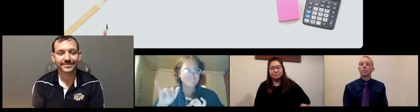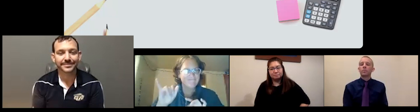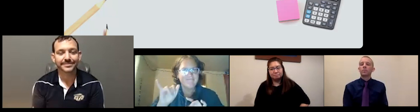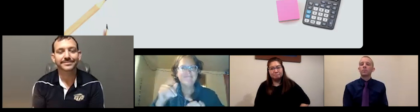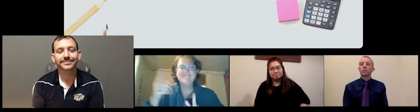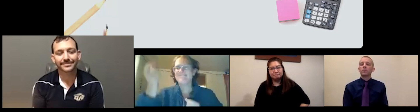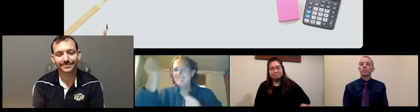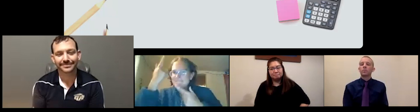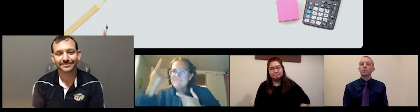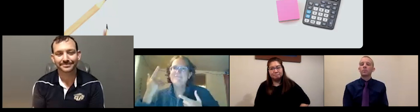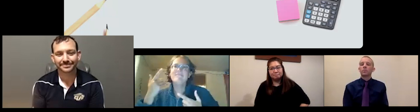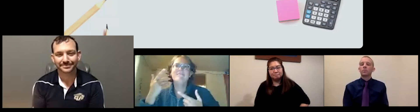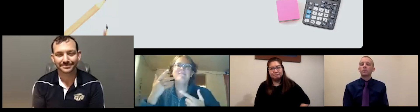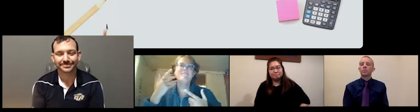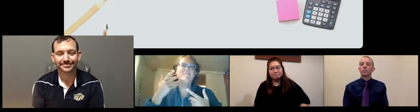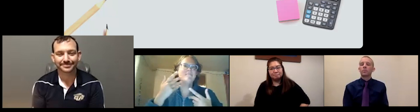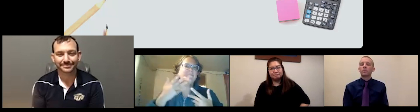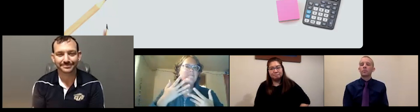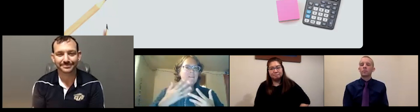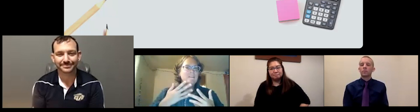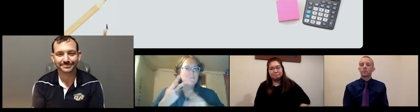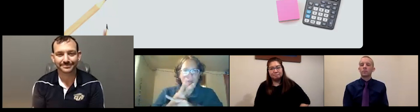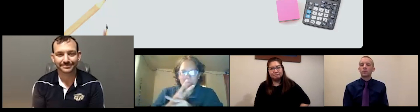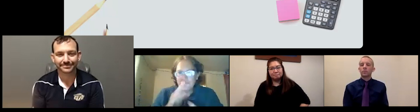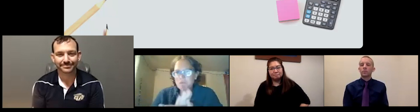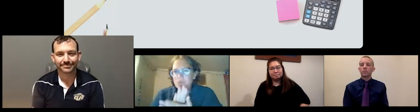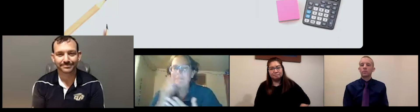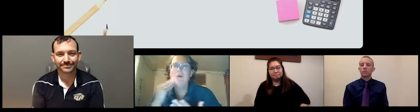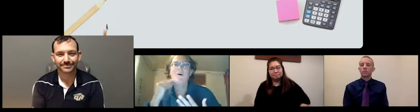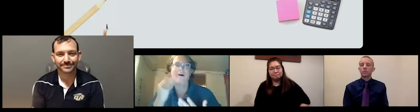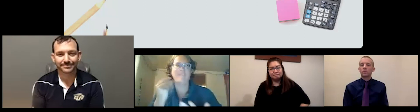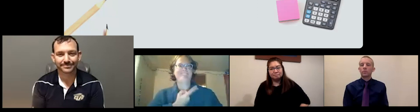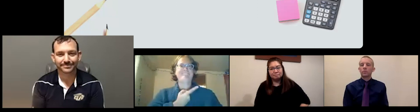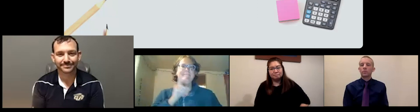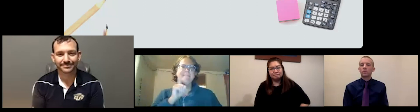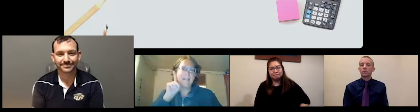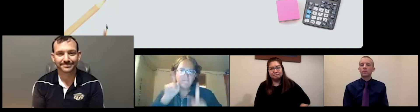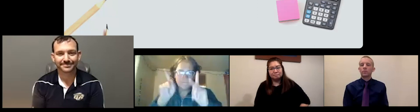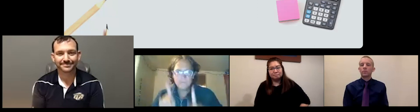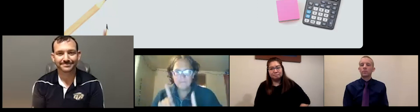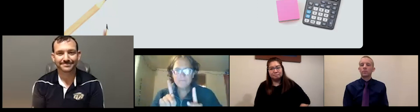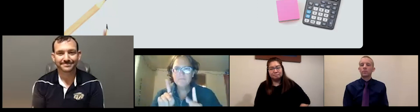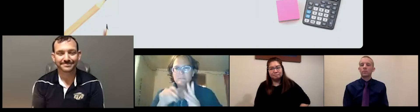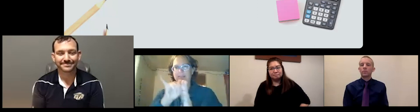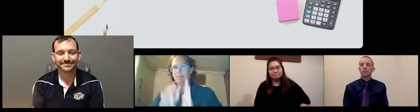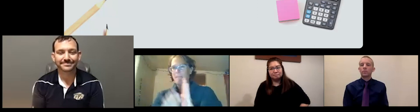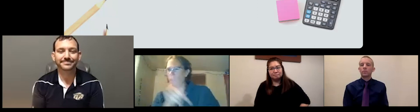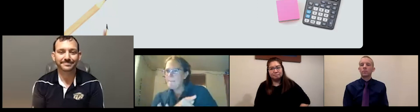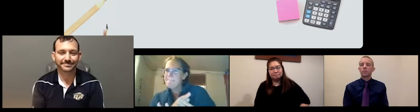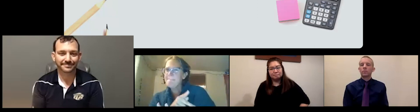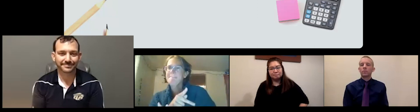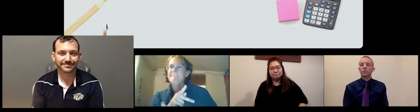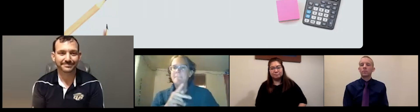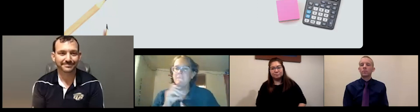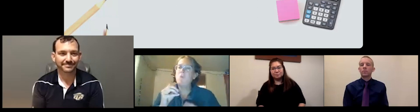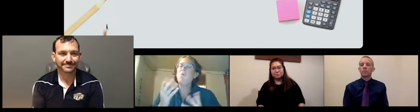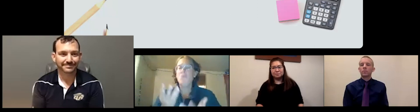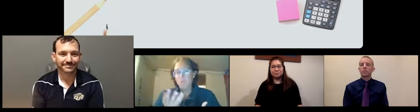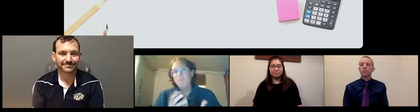We could relate and empathize on our graduate school experiences as the only deaf person in the program.